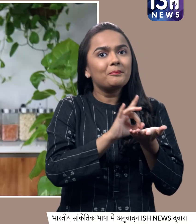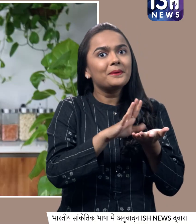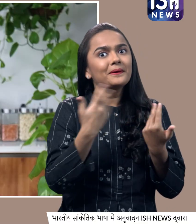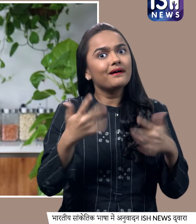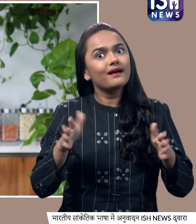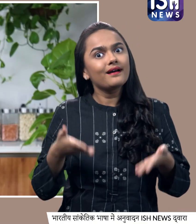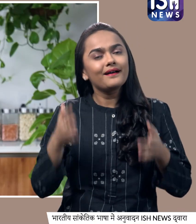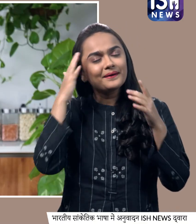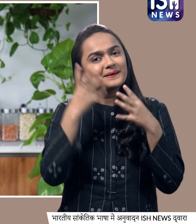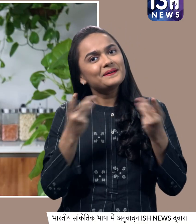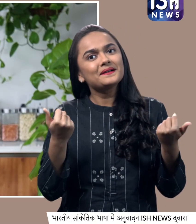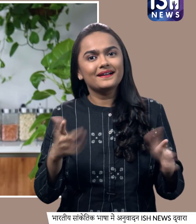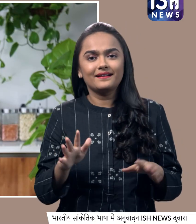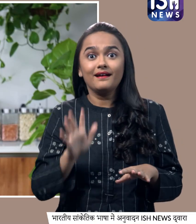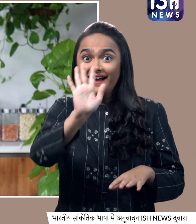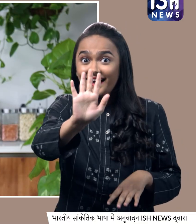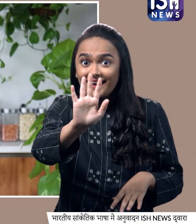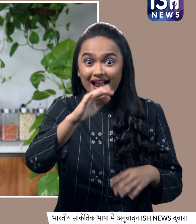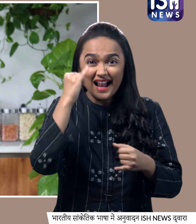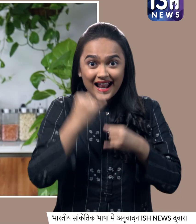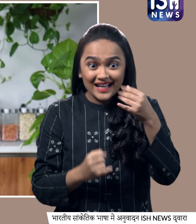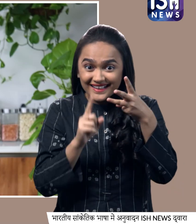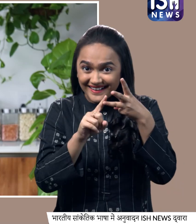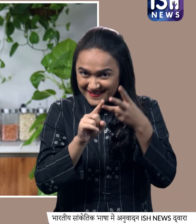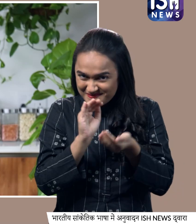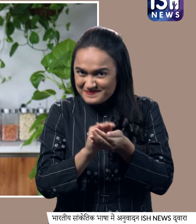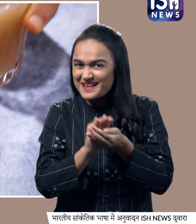Oh! Our last and final herbal tea recipe is still left